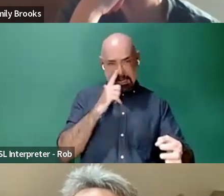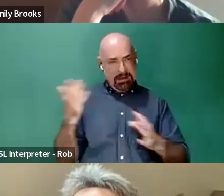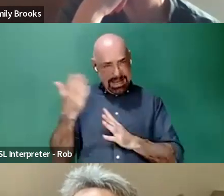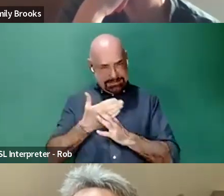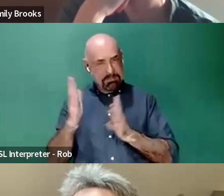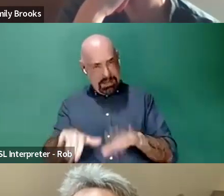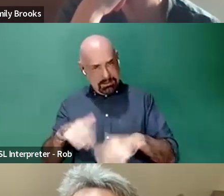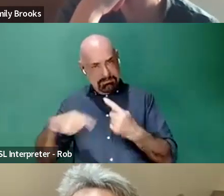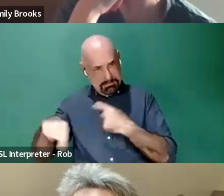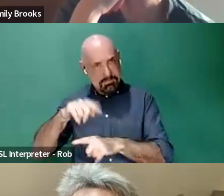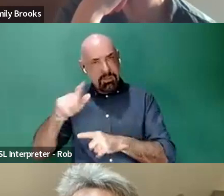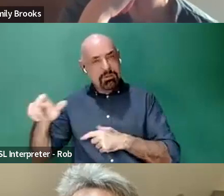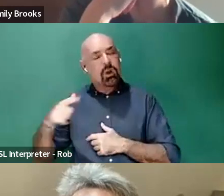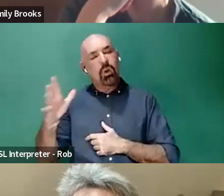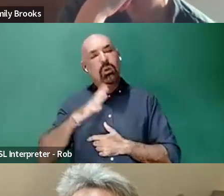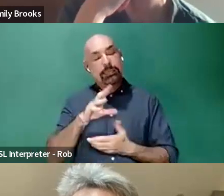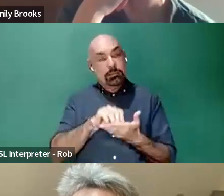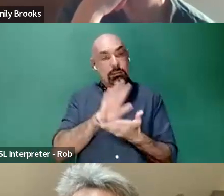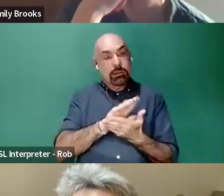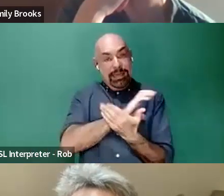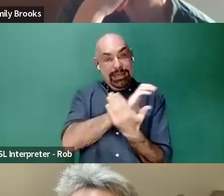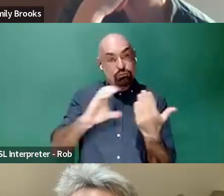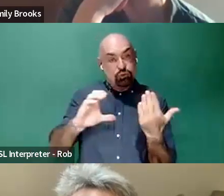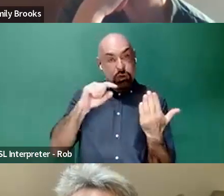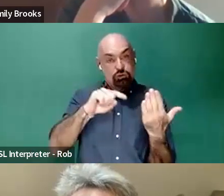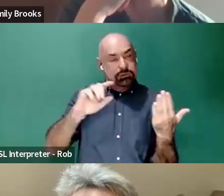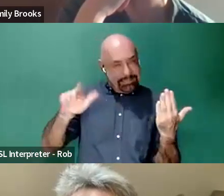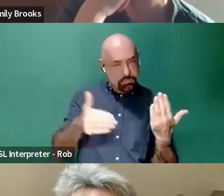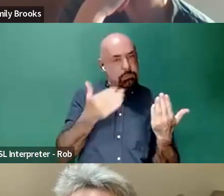Perhaps we need to in the introduction, perhaps we need to make clear that this